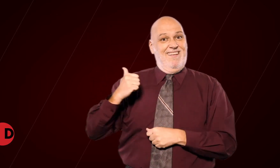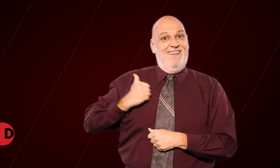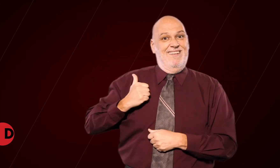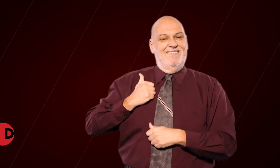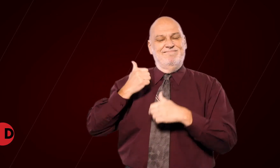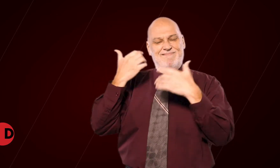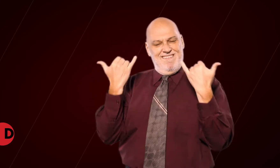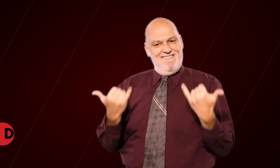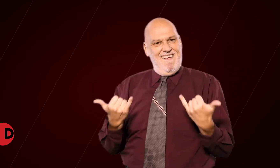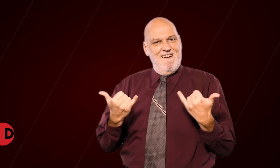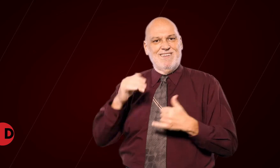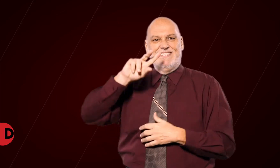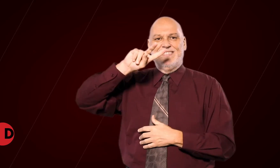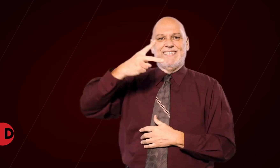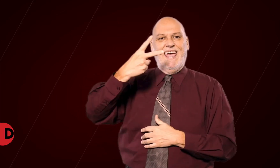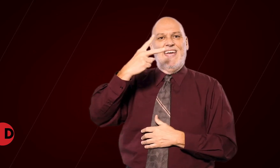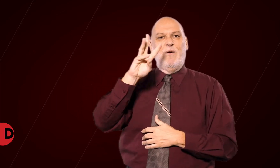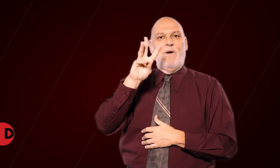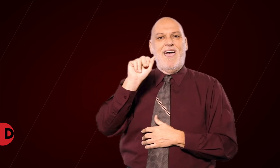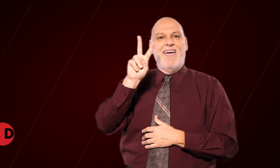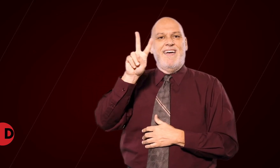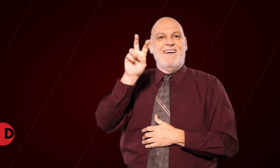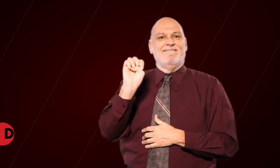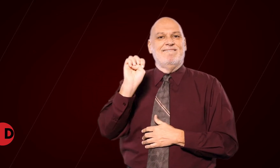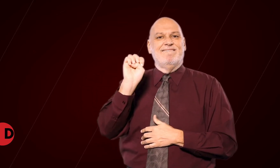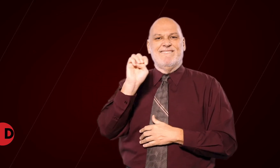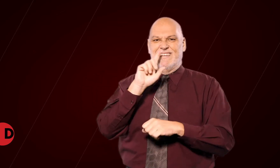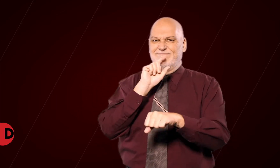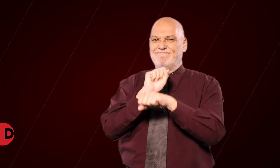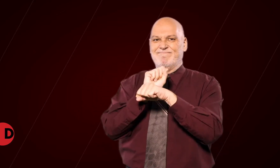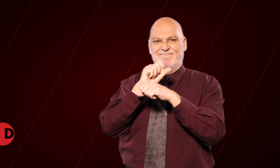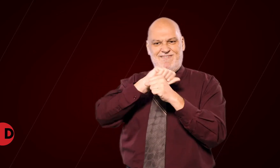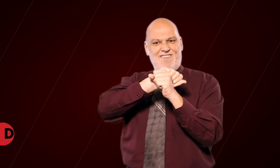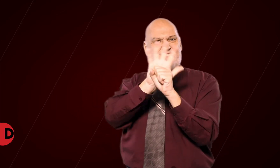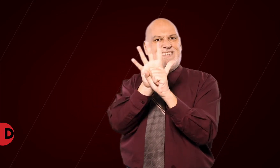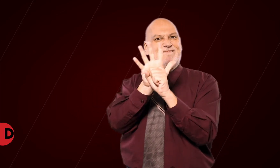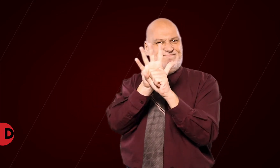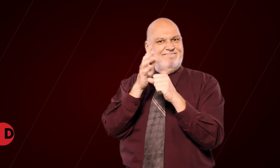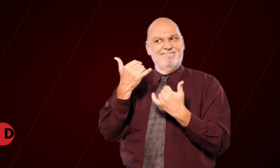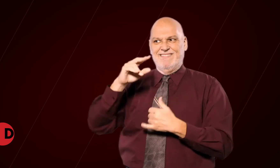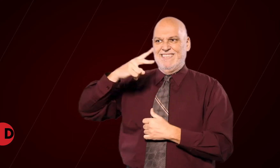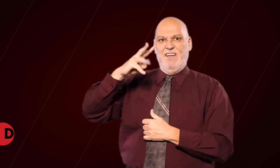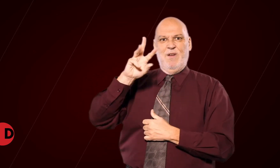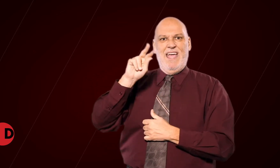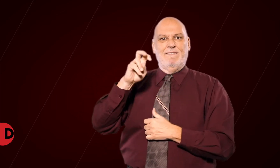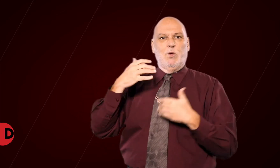and announced to the whole of Canada that